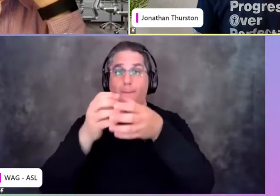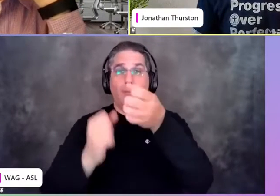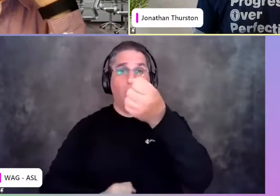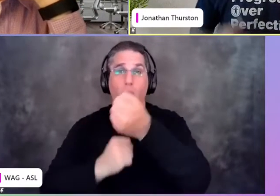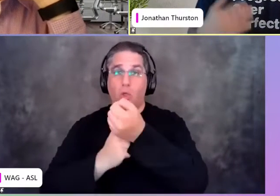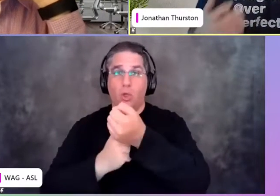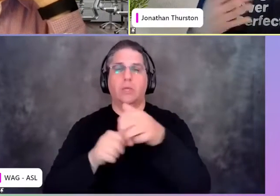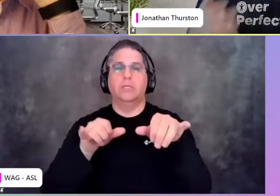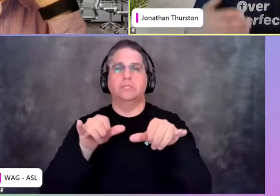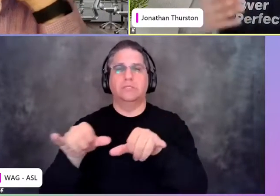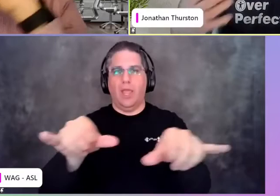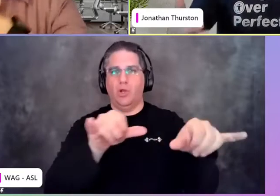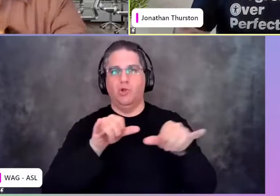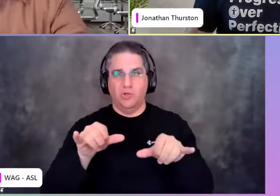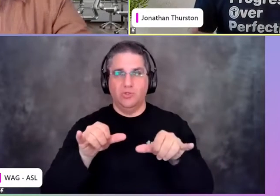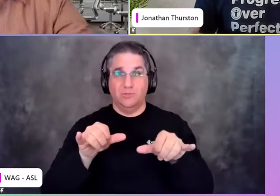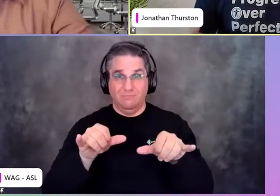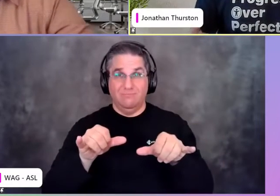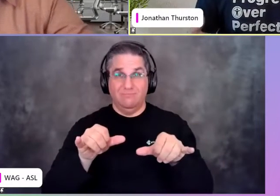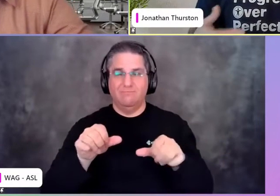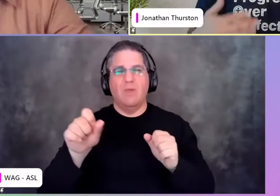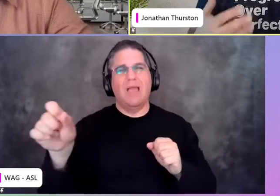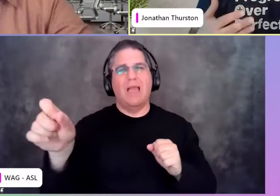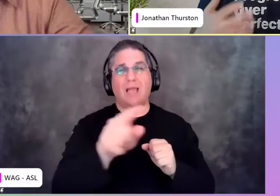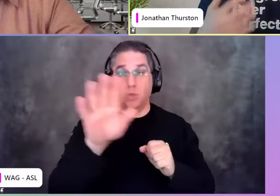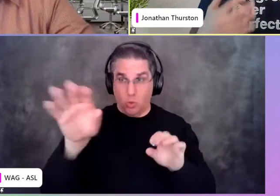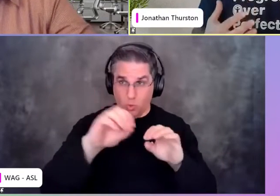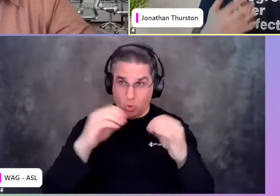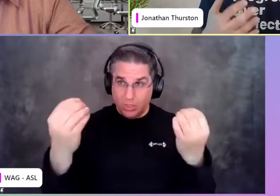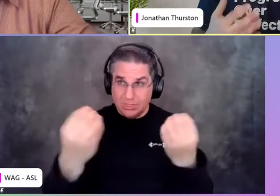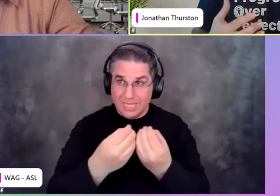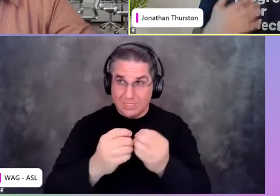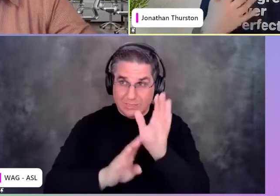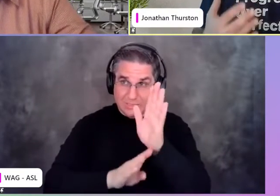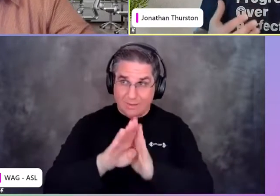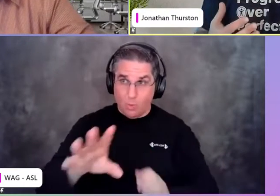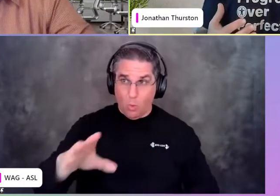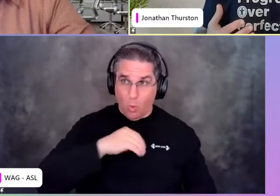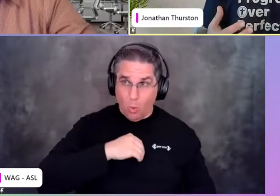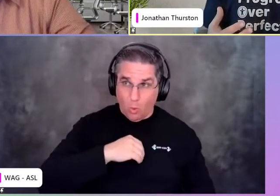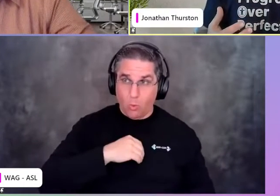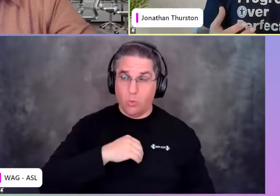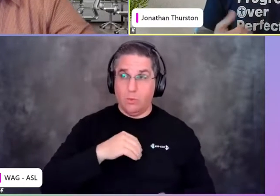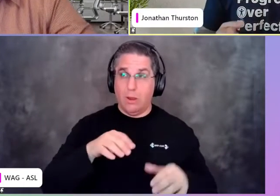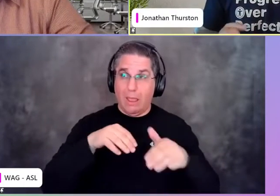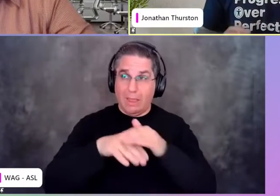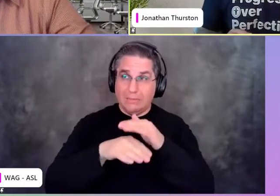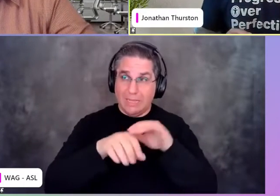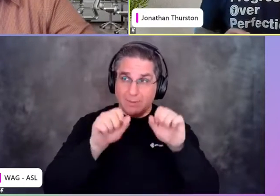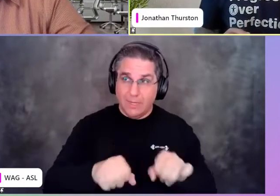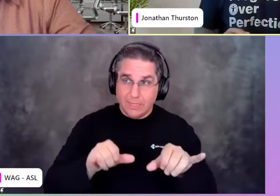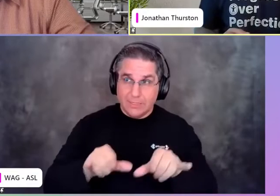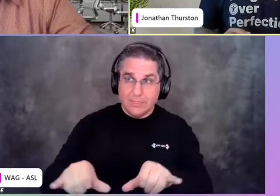model and its holistic approach, right. We can talk about another pillow around standards. Right? How mature